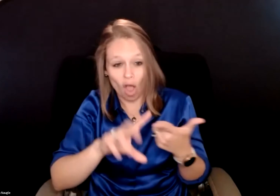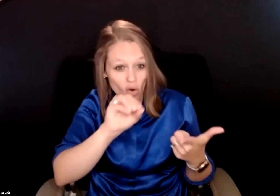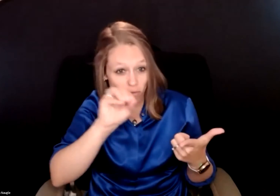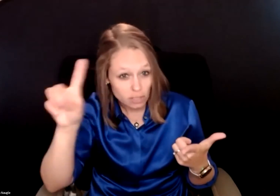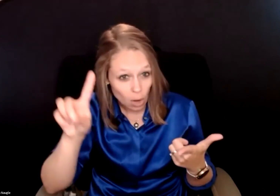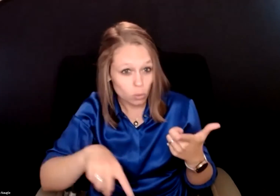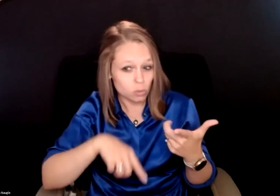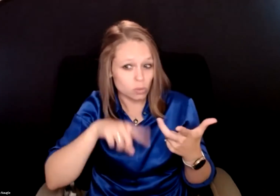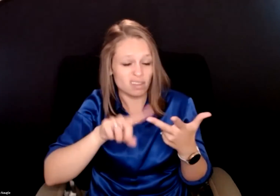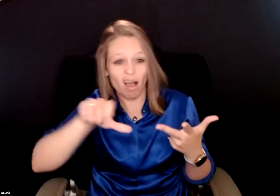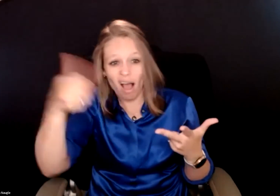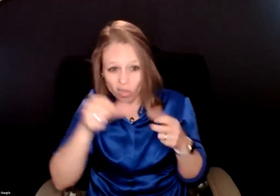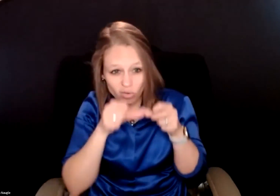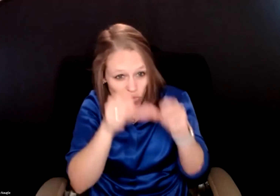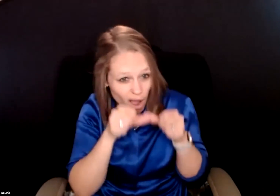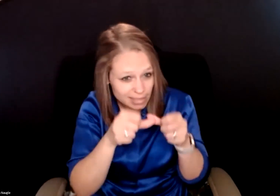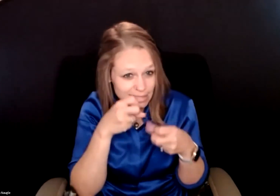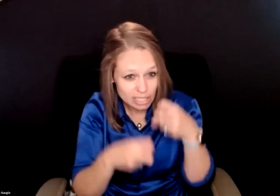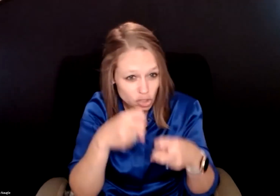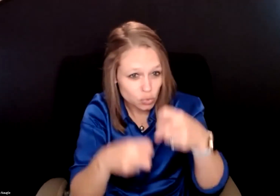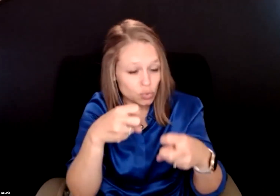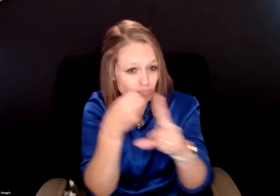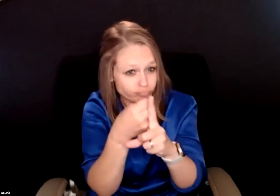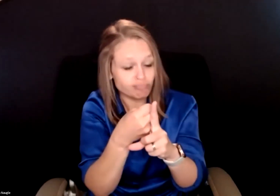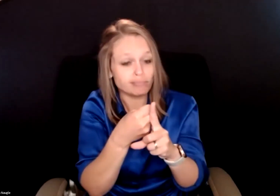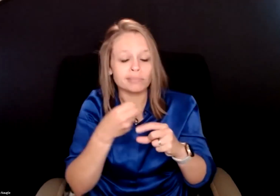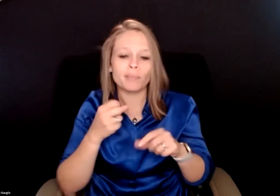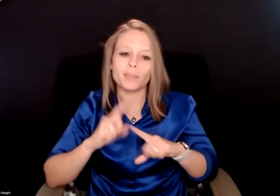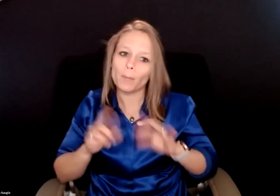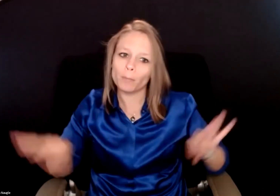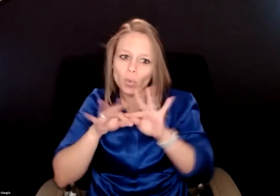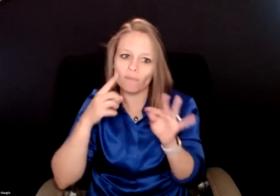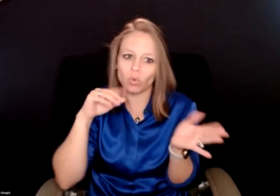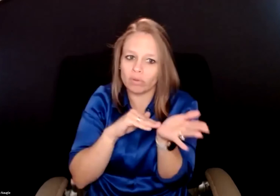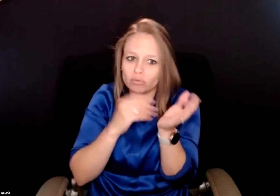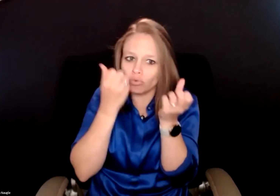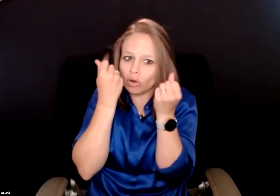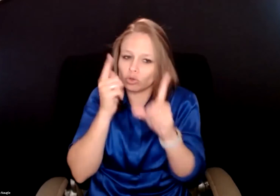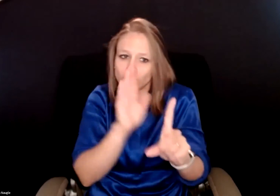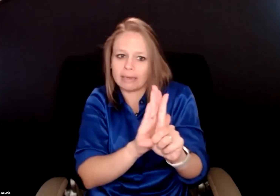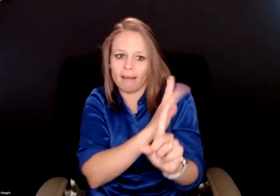The most important thing that a provider can do is assess what that patient's goal is and help